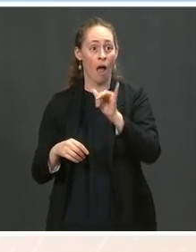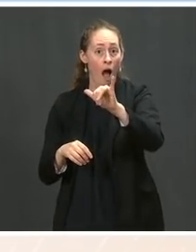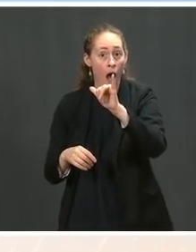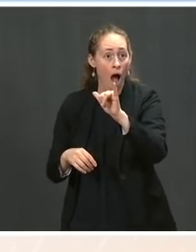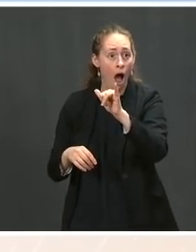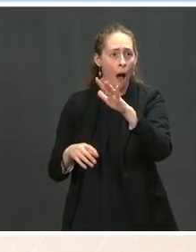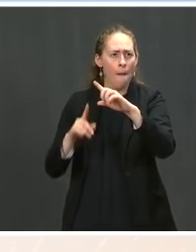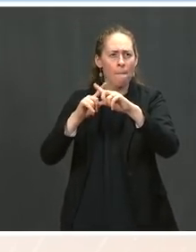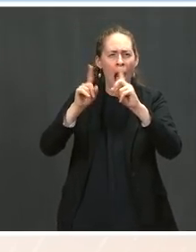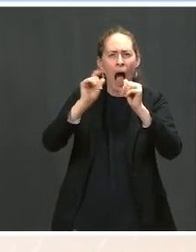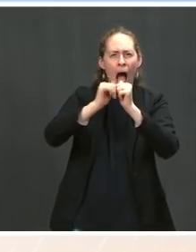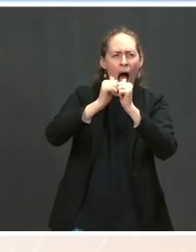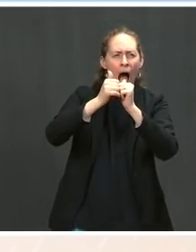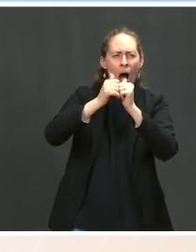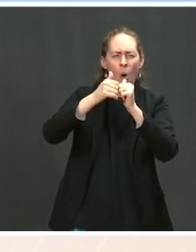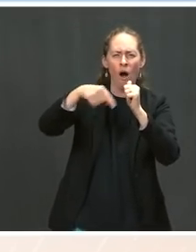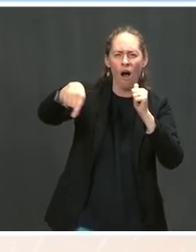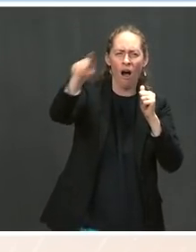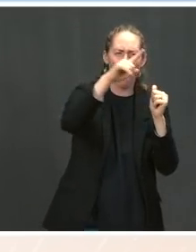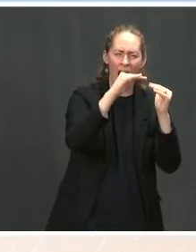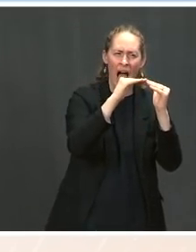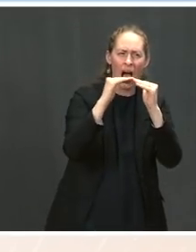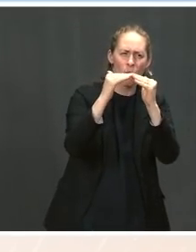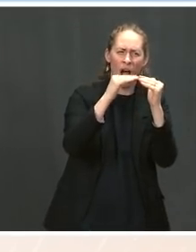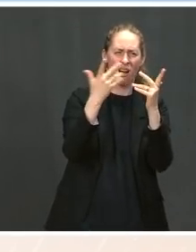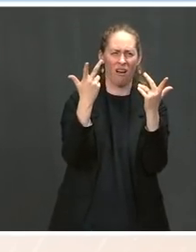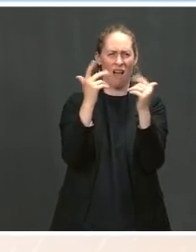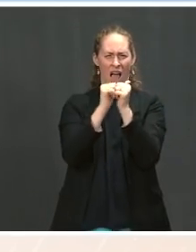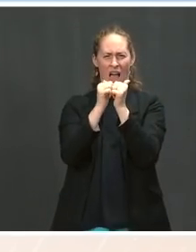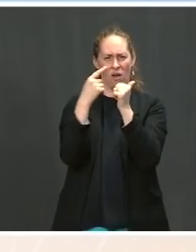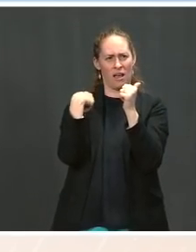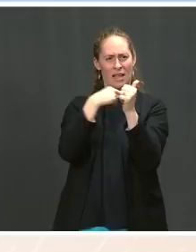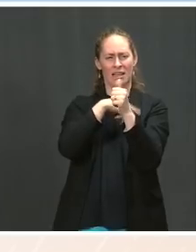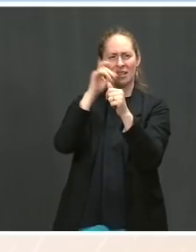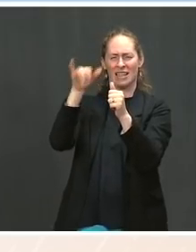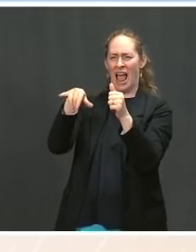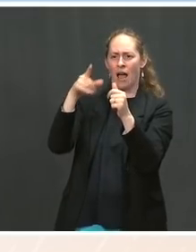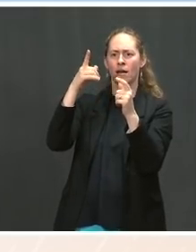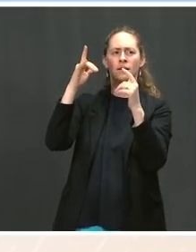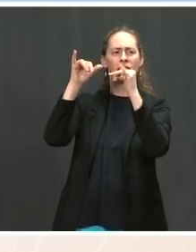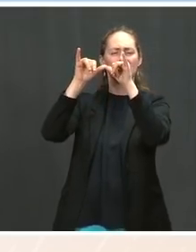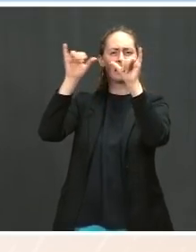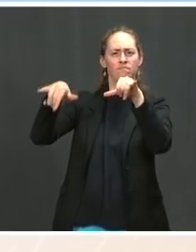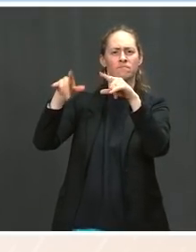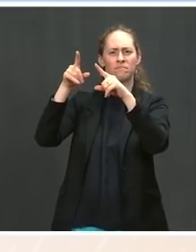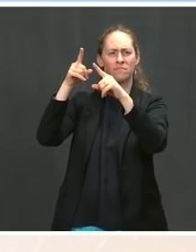how is it fighting systemic racism when abortion, we well know, disproportionately affects minority children?